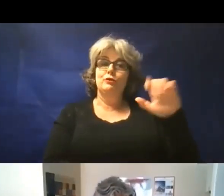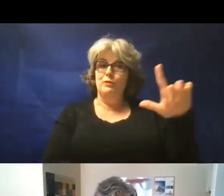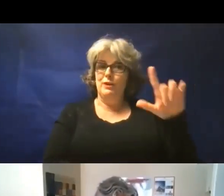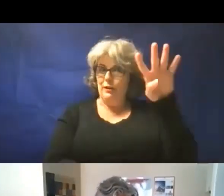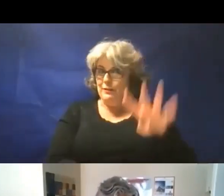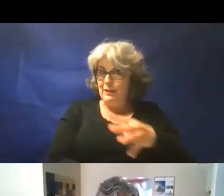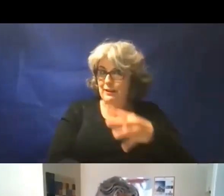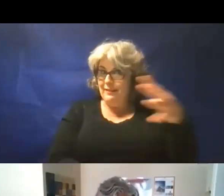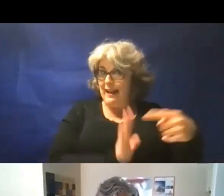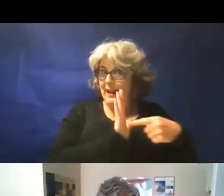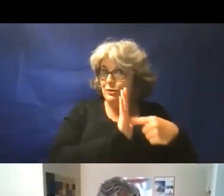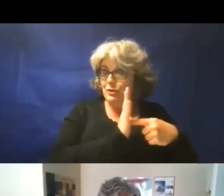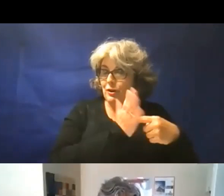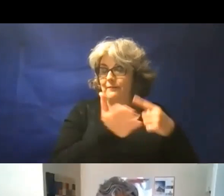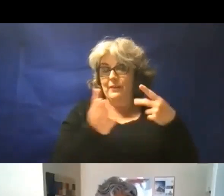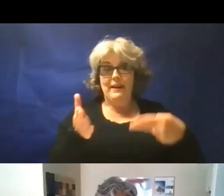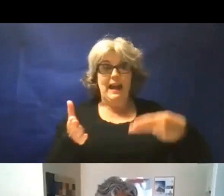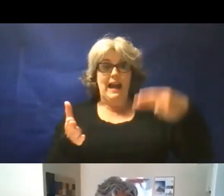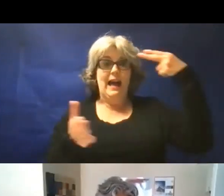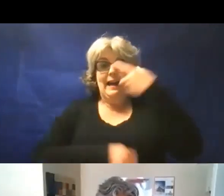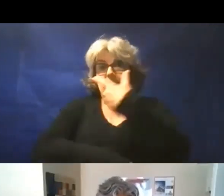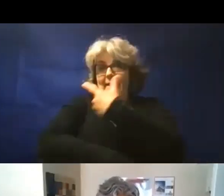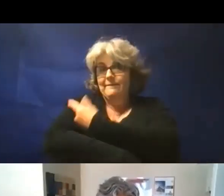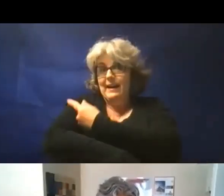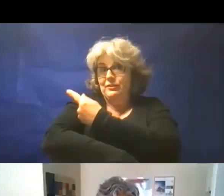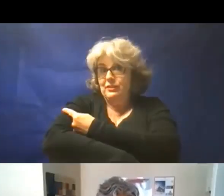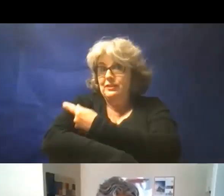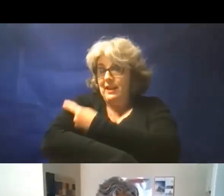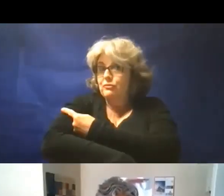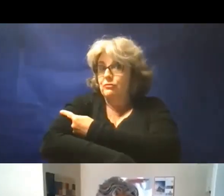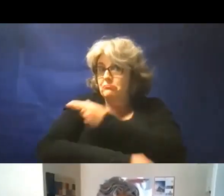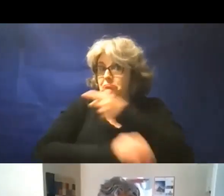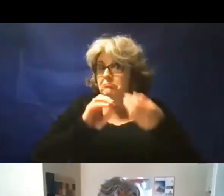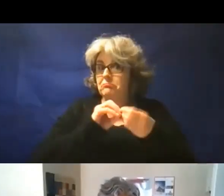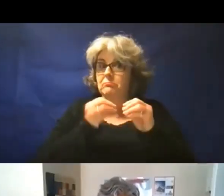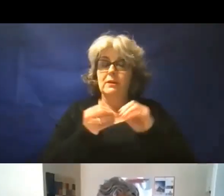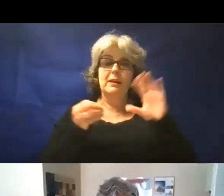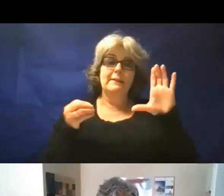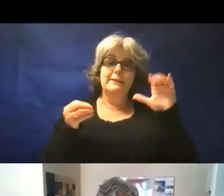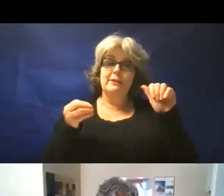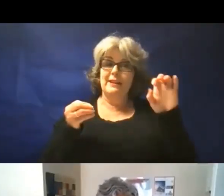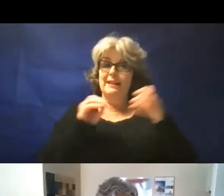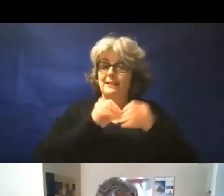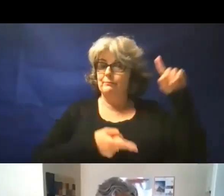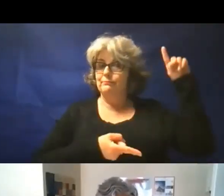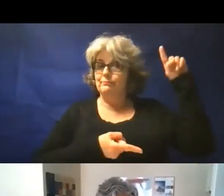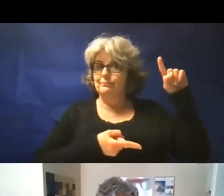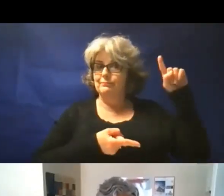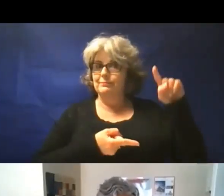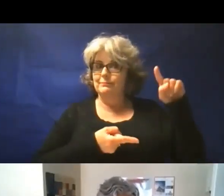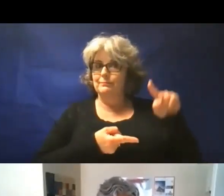you where they have very high vaccination coverage and their case counts coming down we didn't wait